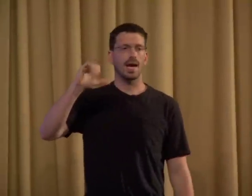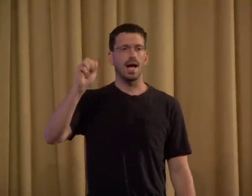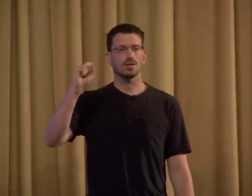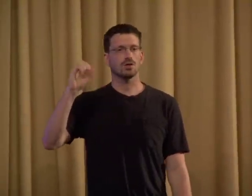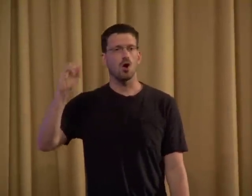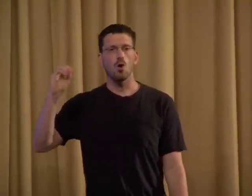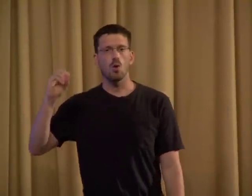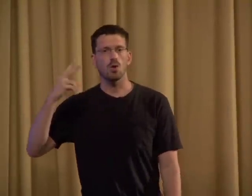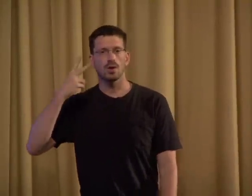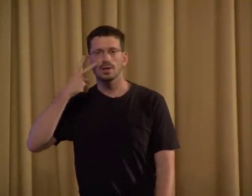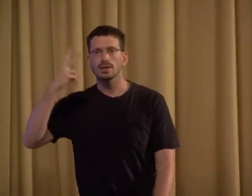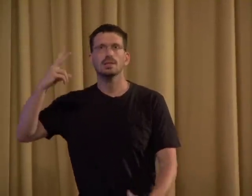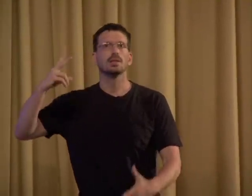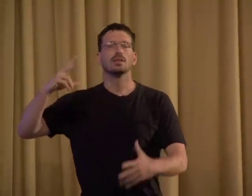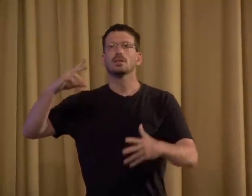An artist, like Picasso, might see color everywhere, in the air.